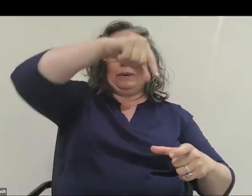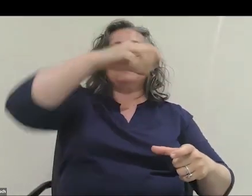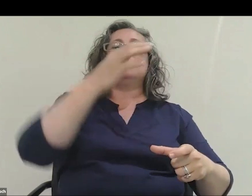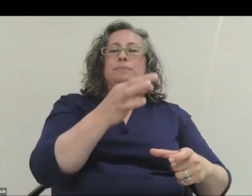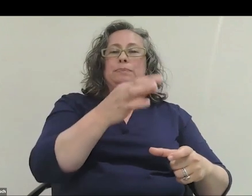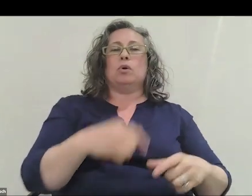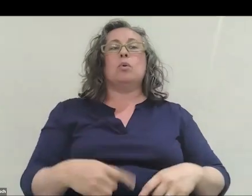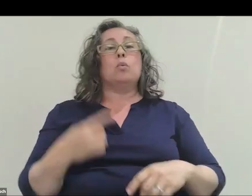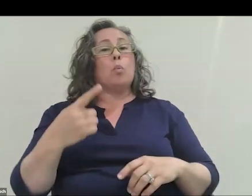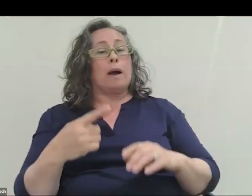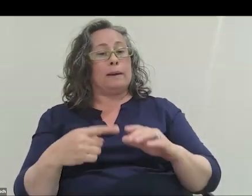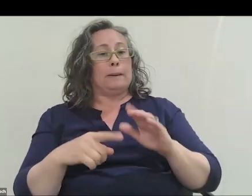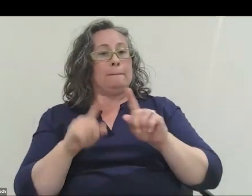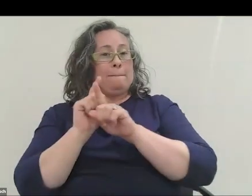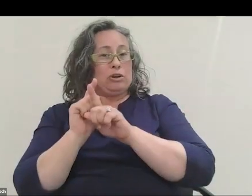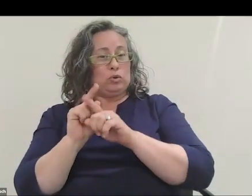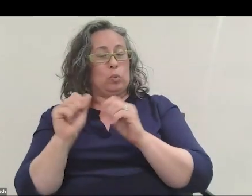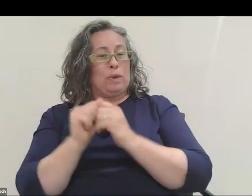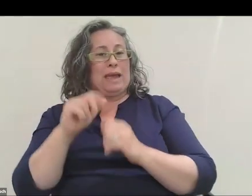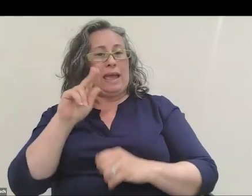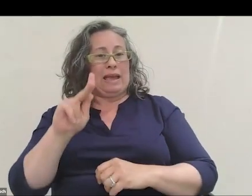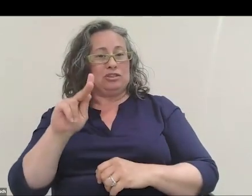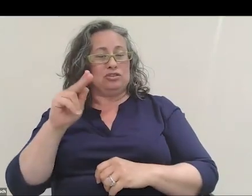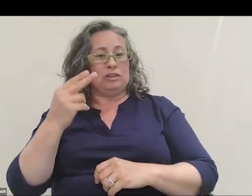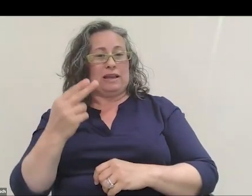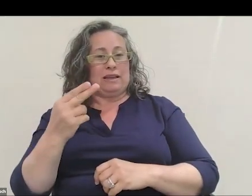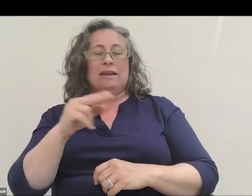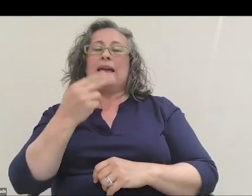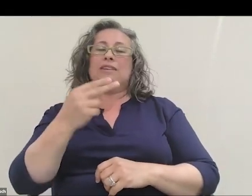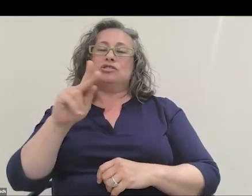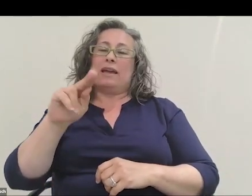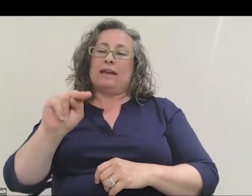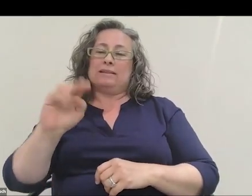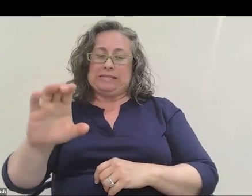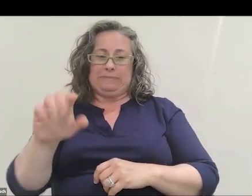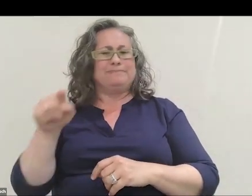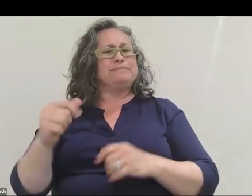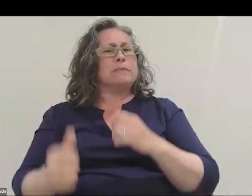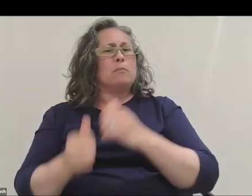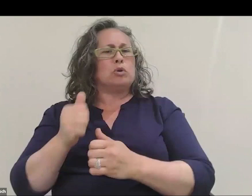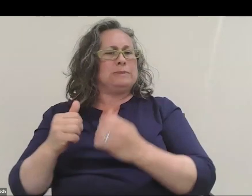was the Helen Keller National Center, or HKNC. They mainly support adults who are deafblind.